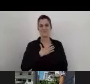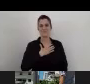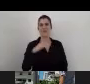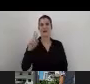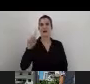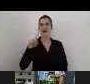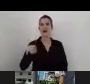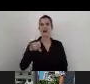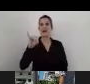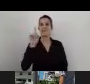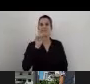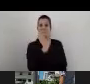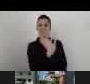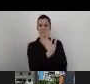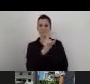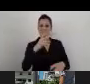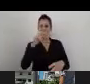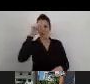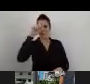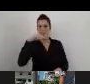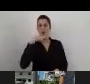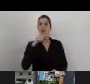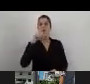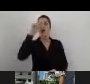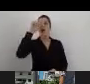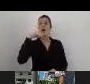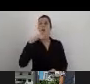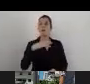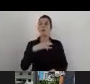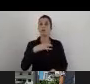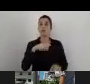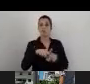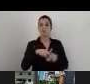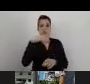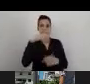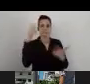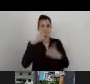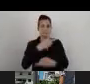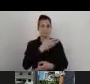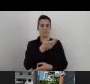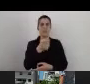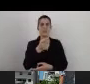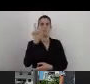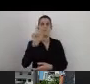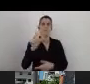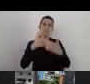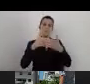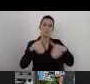My dad, as you can probably see, is a person with a mobility disability.